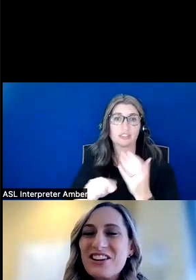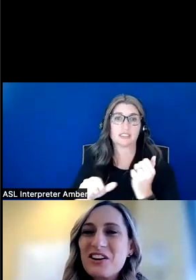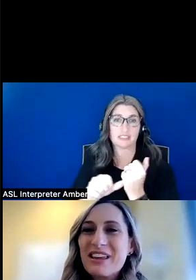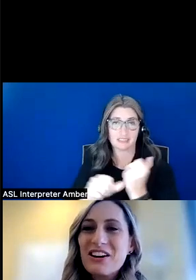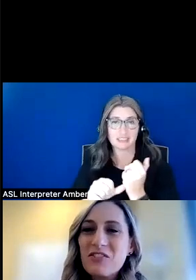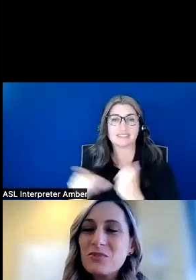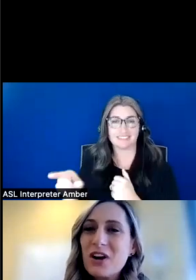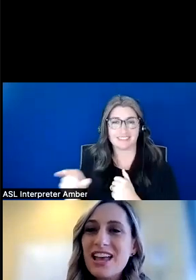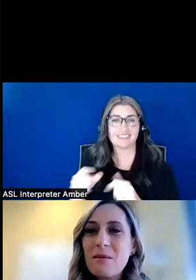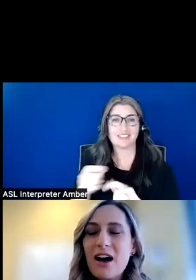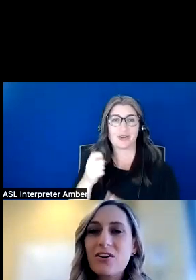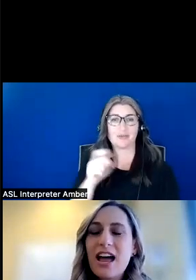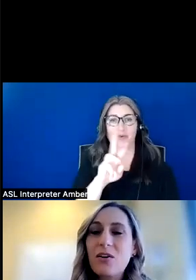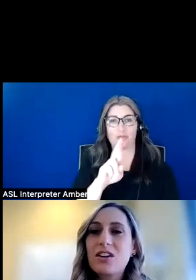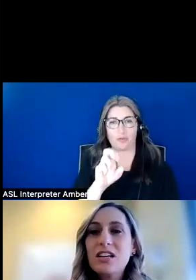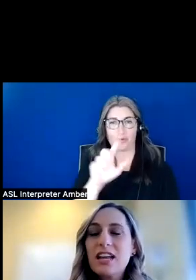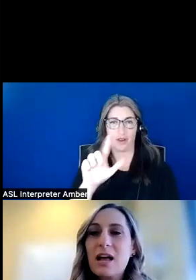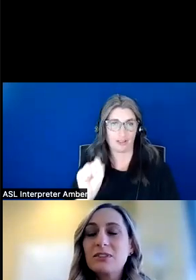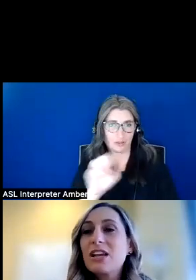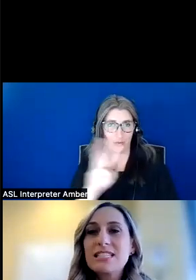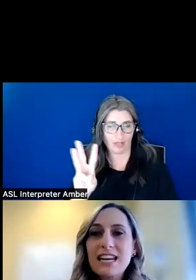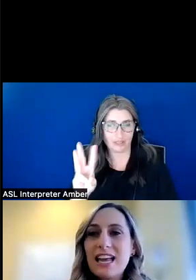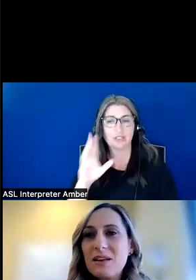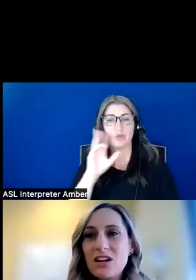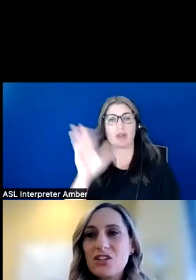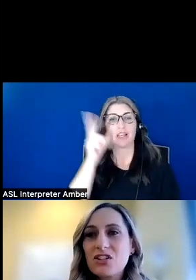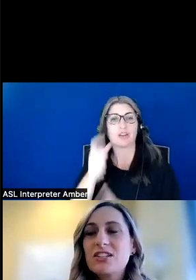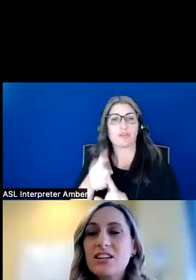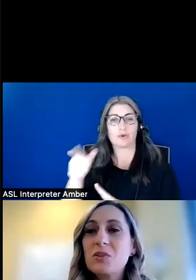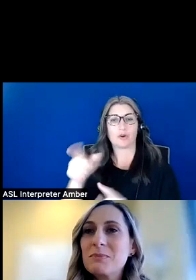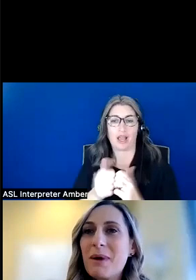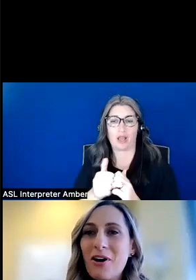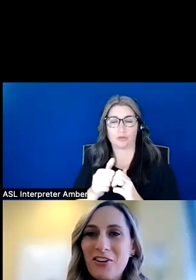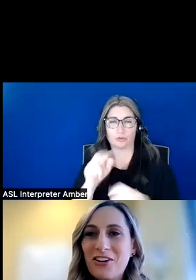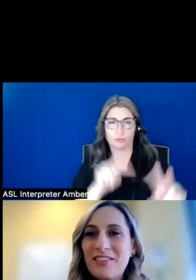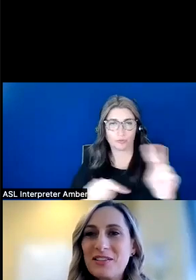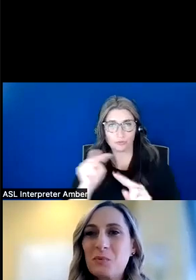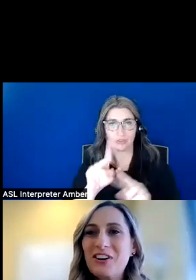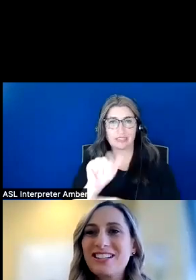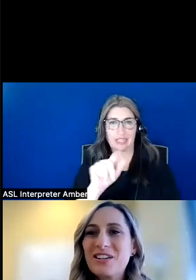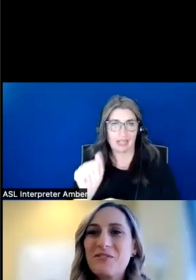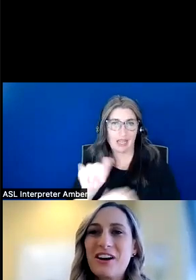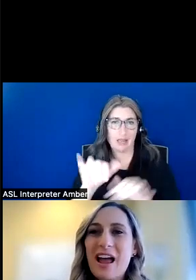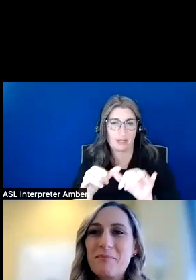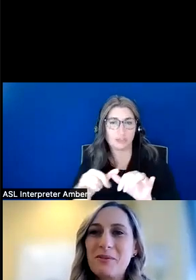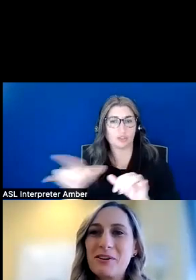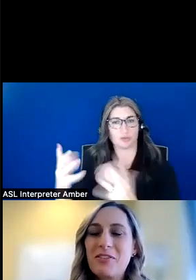You're going to be hearing from Tran about how to look at data and measures. She was my partner in this work, so very happy.